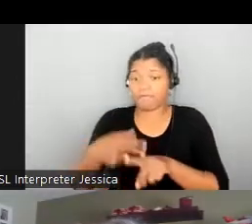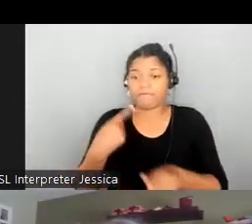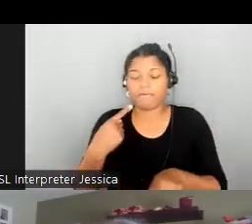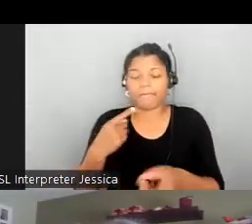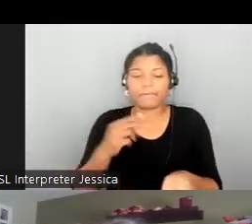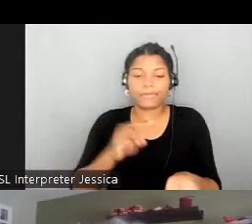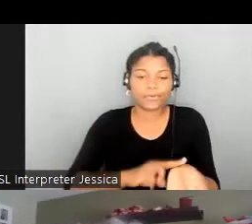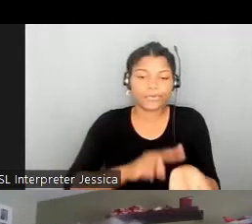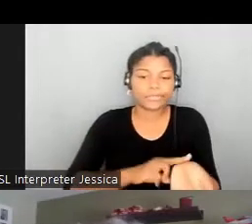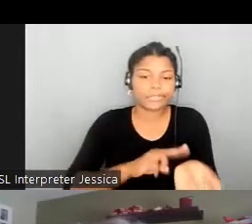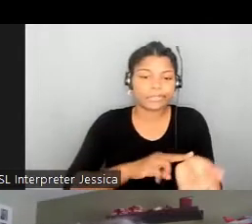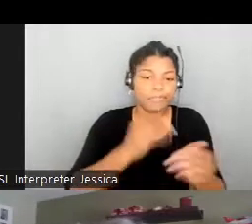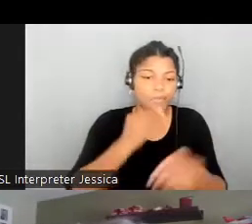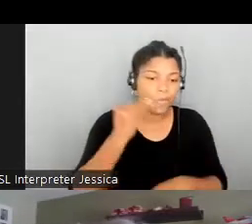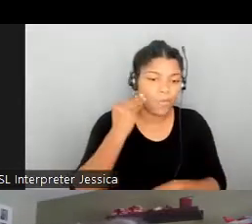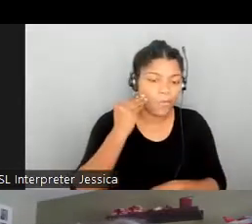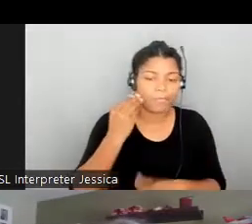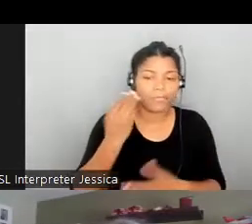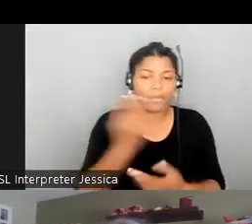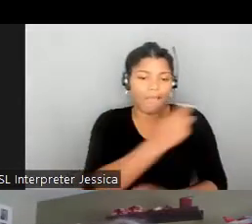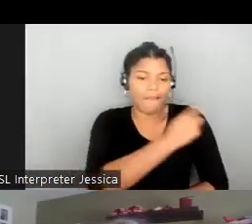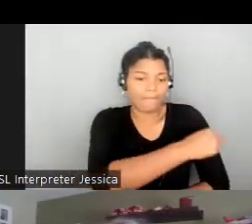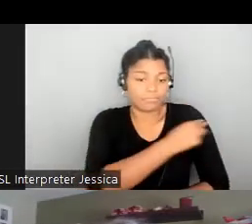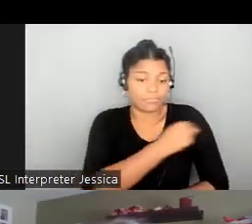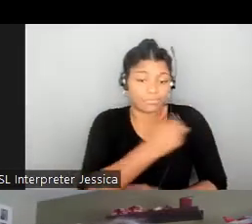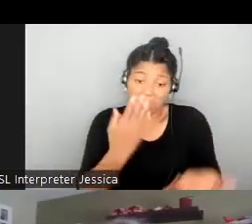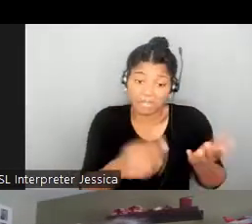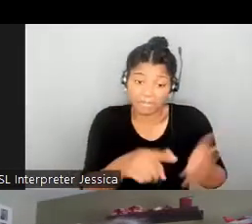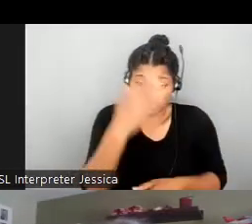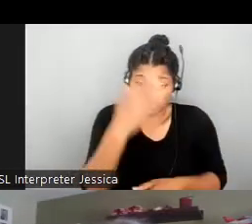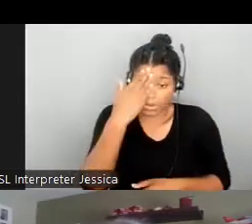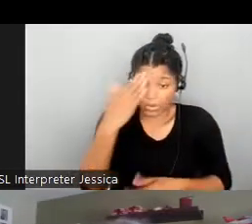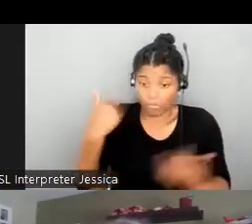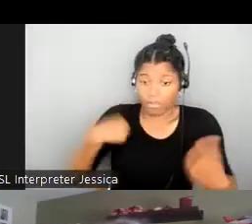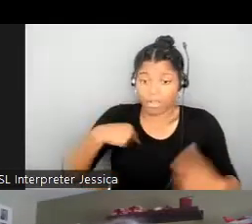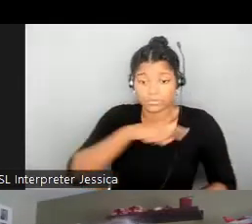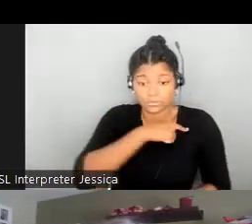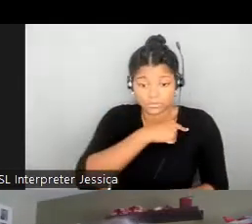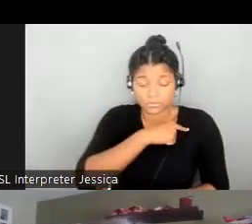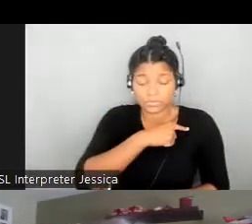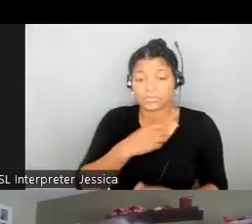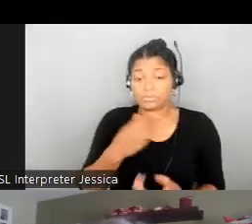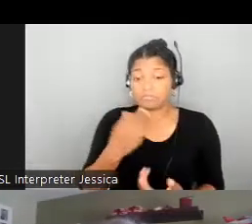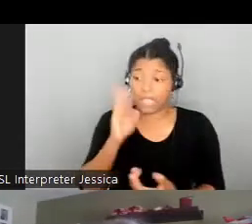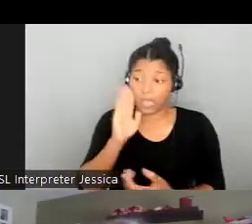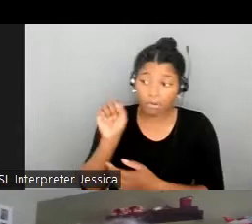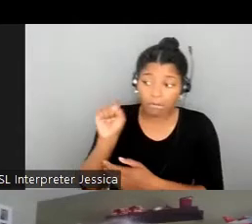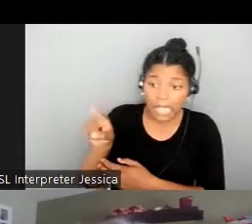Previously they might know our services and ask for support from friends, family, clinics or doctors.